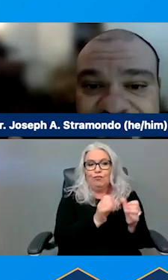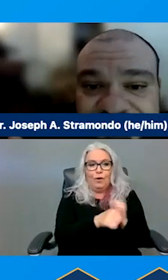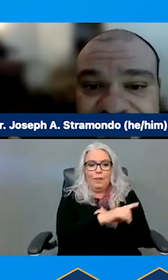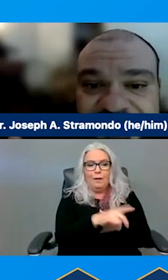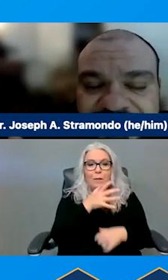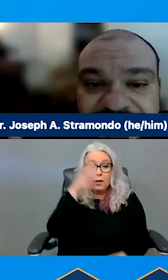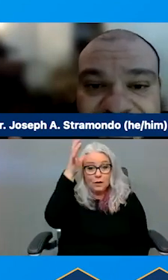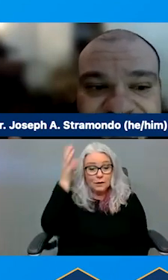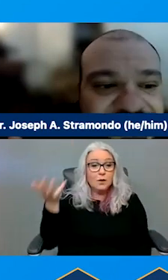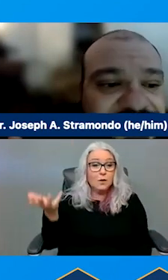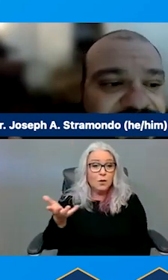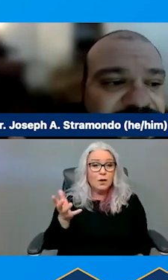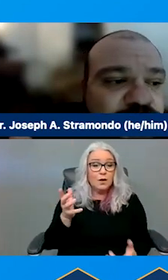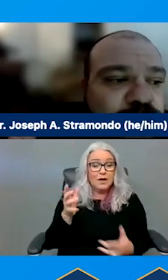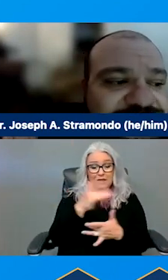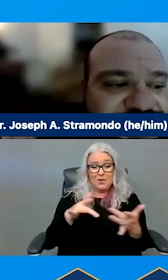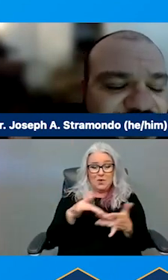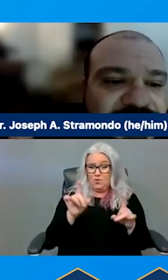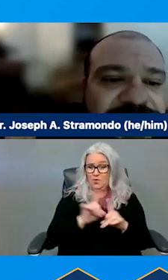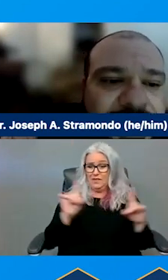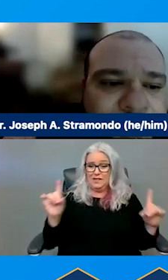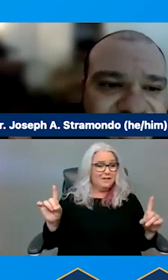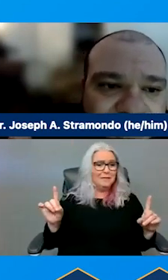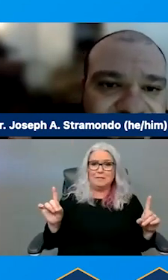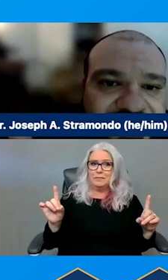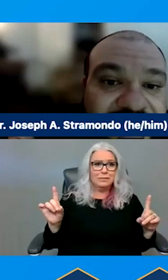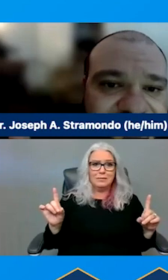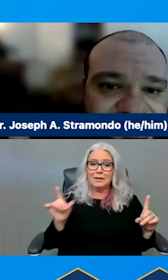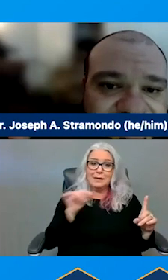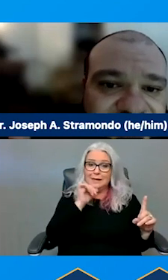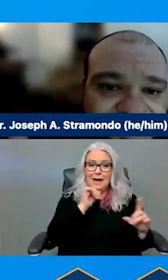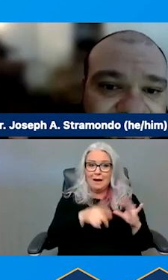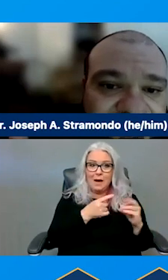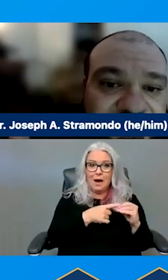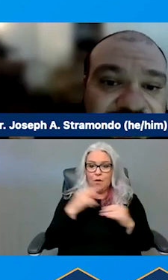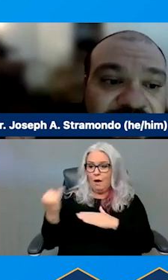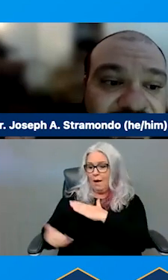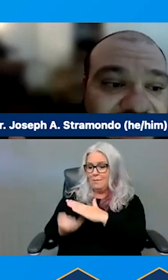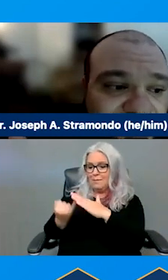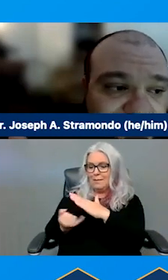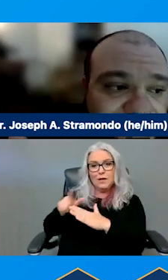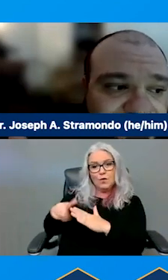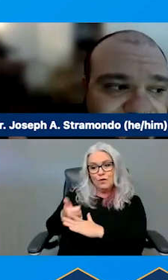social distancing honestly was not about isolating yourself